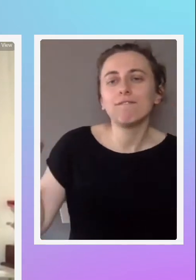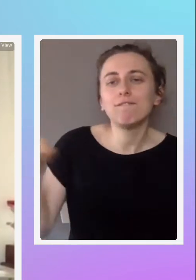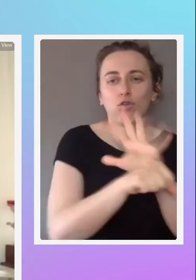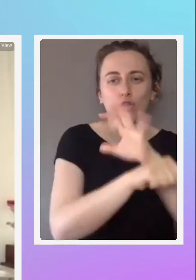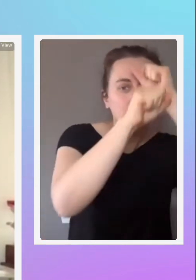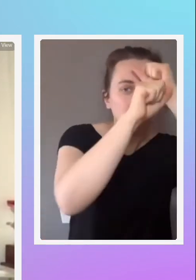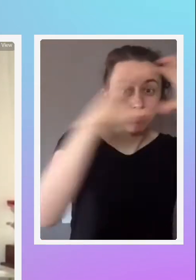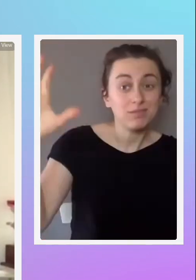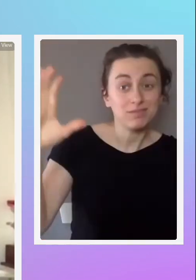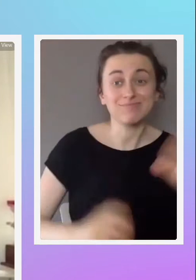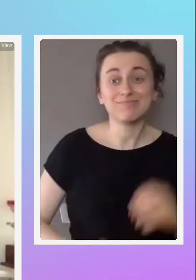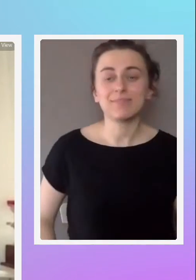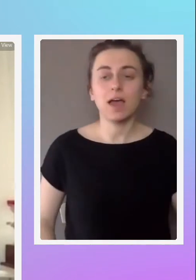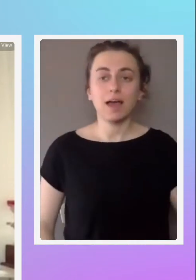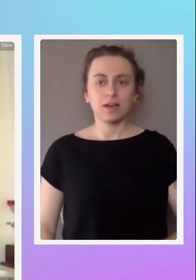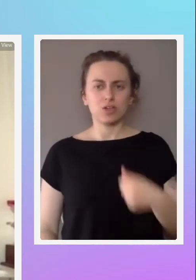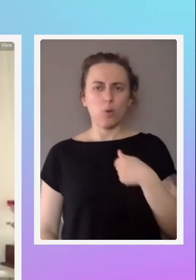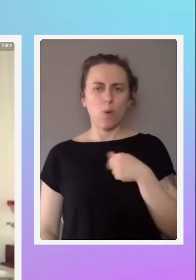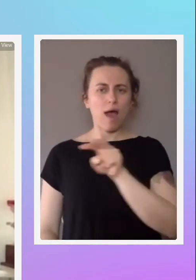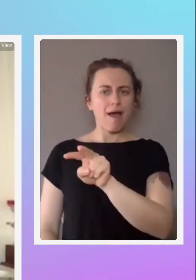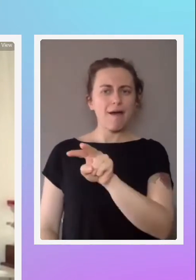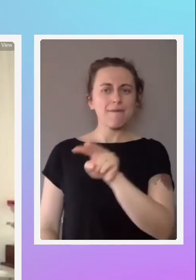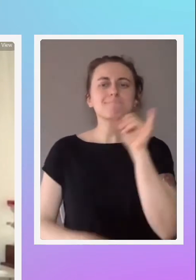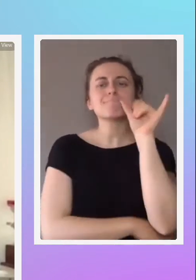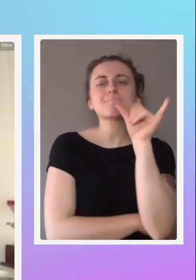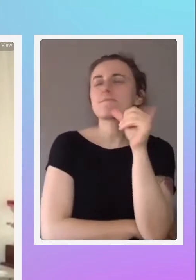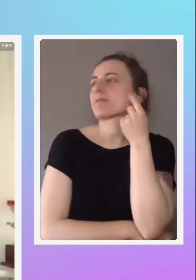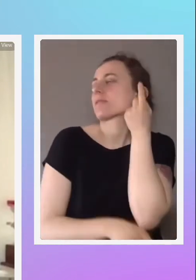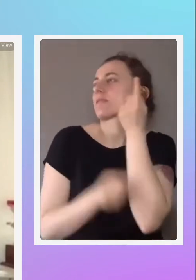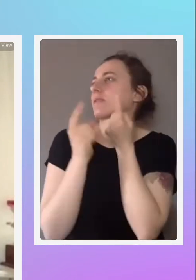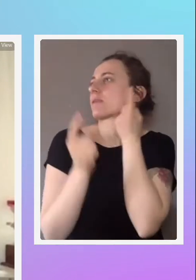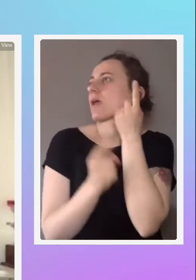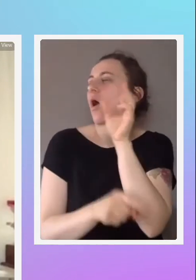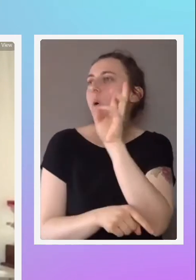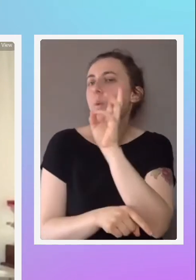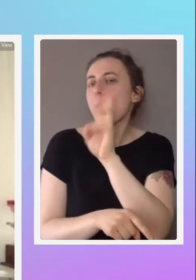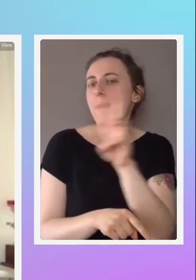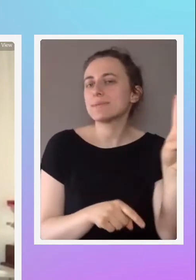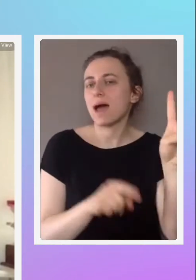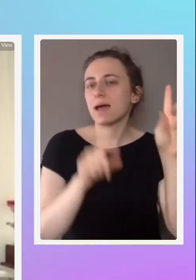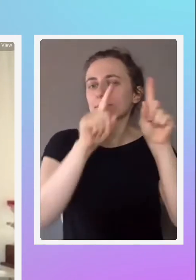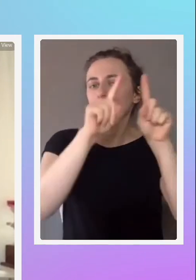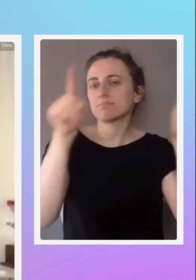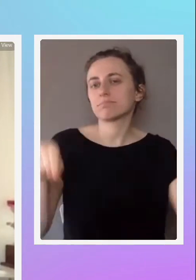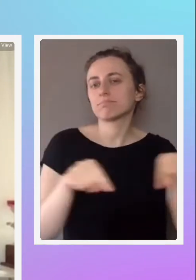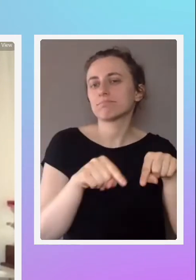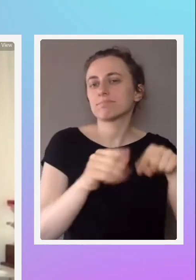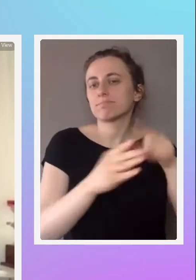and you were thinking about accommodating someone who couldn't see it, I wonder if there would be